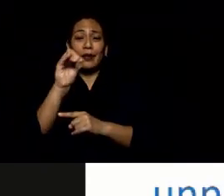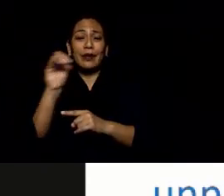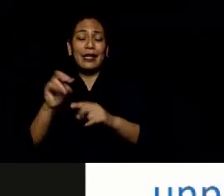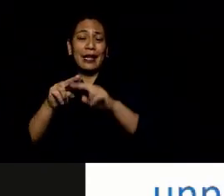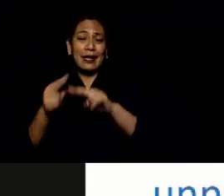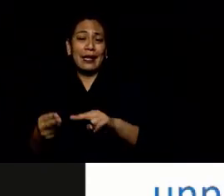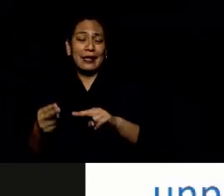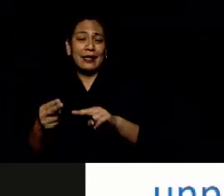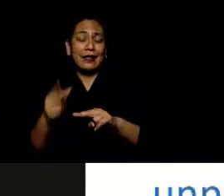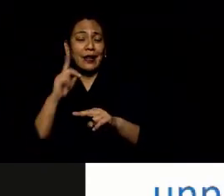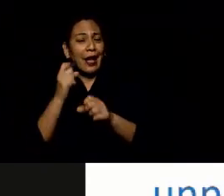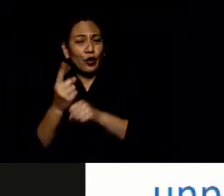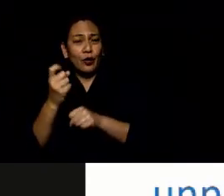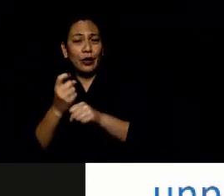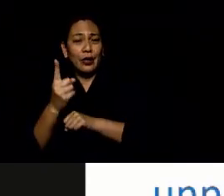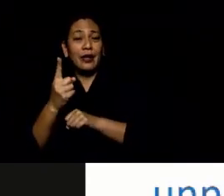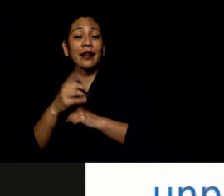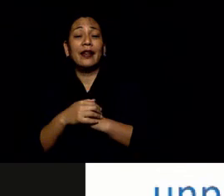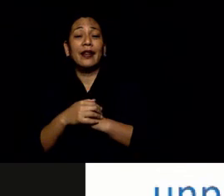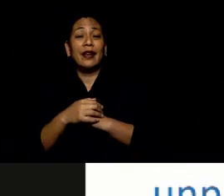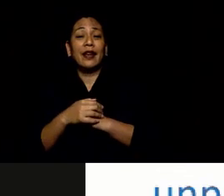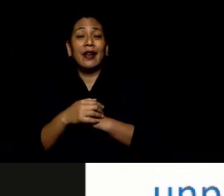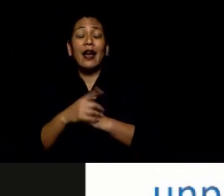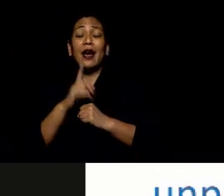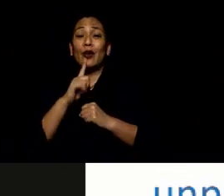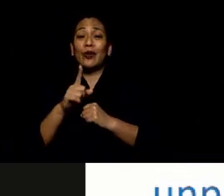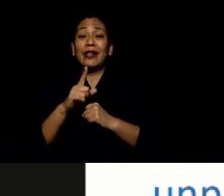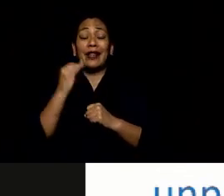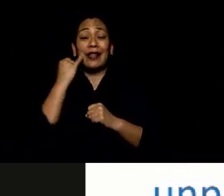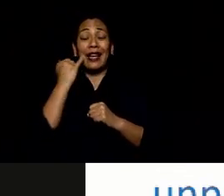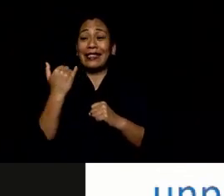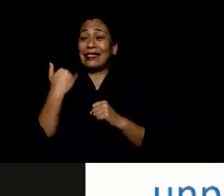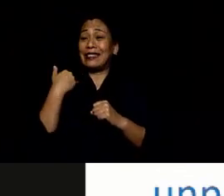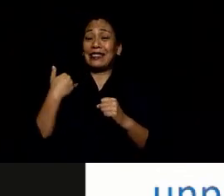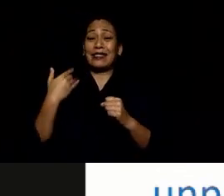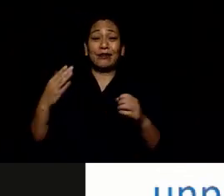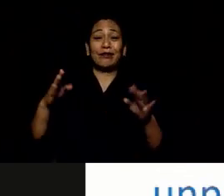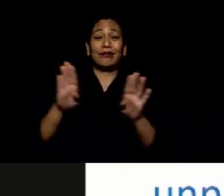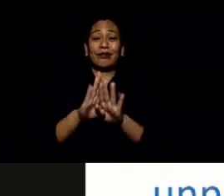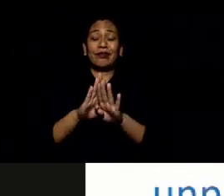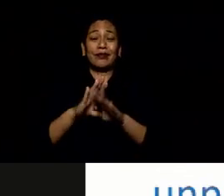And we reached 6% by basically shutting down economies by stopping